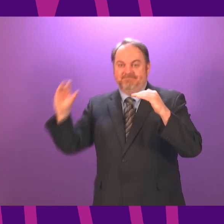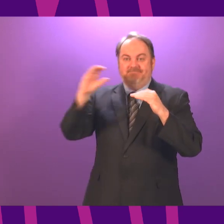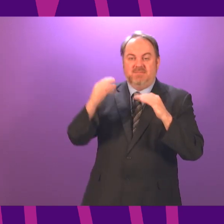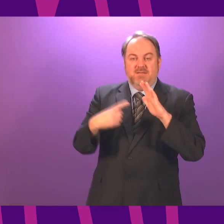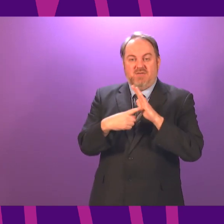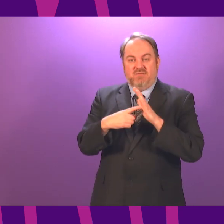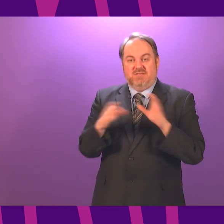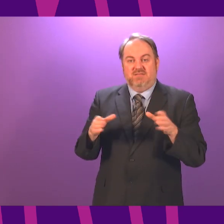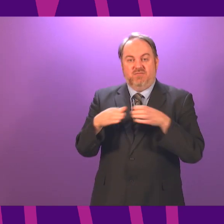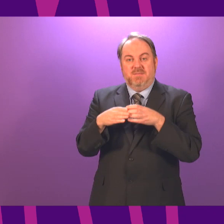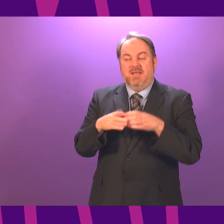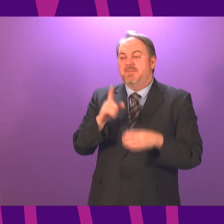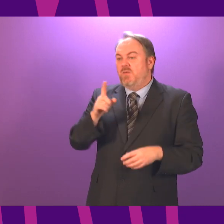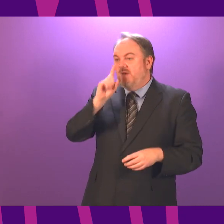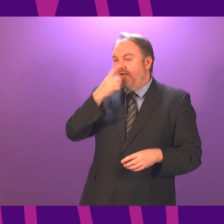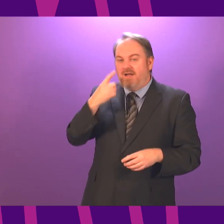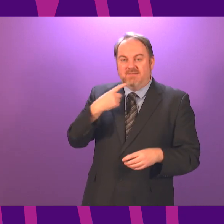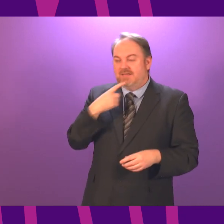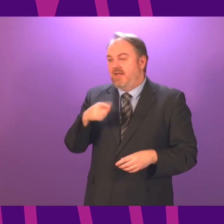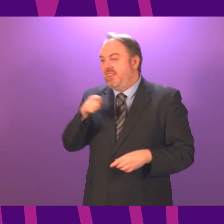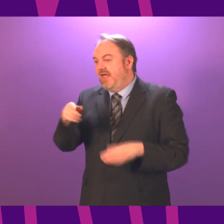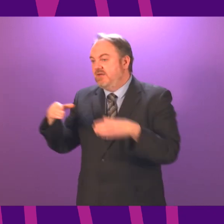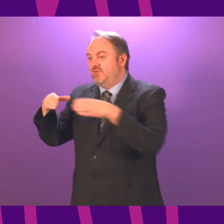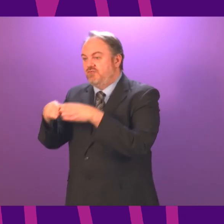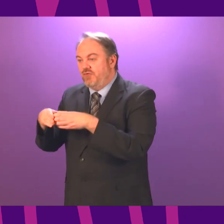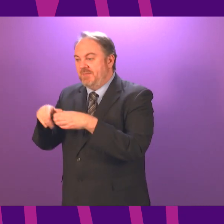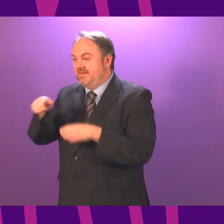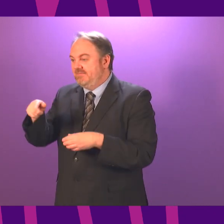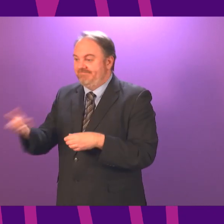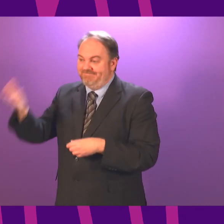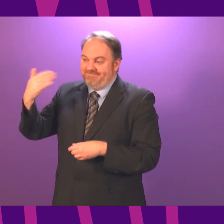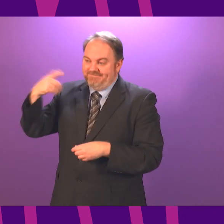we were to agree to greater prioritisation for one group we would have to deprioritise another.